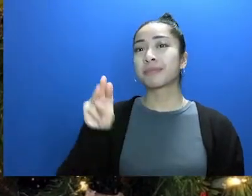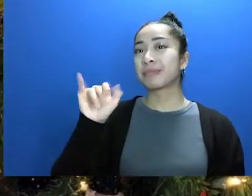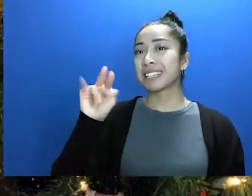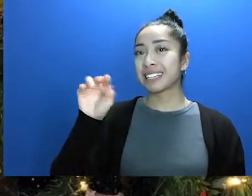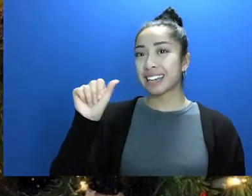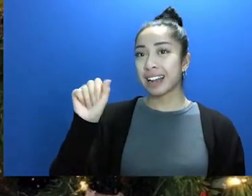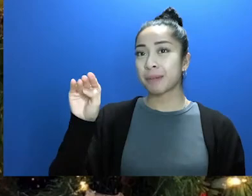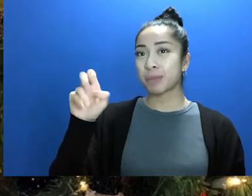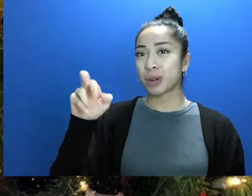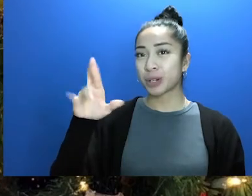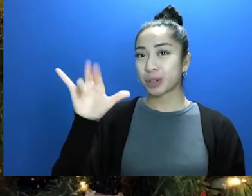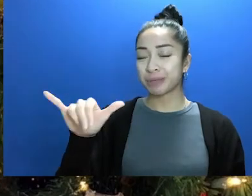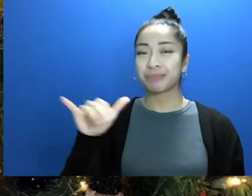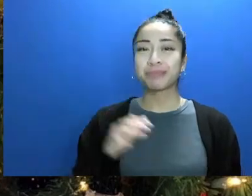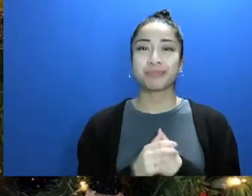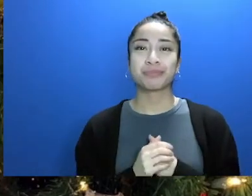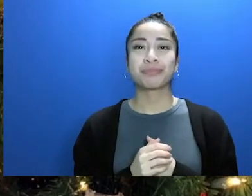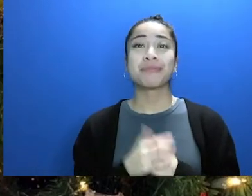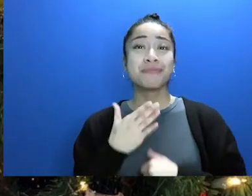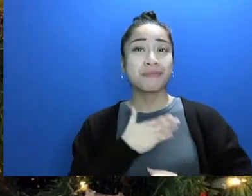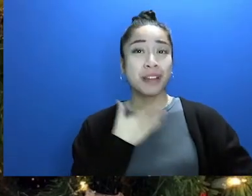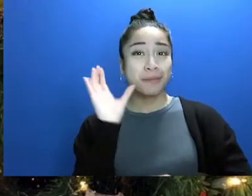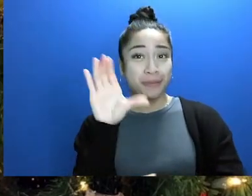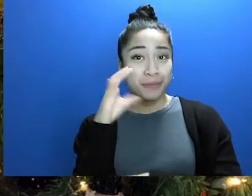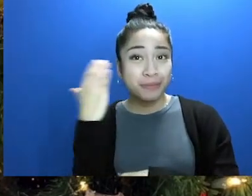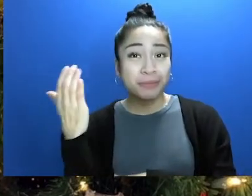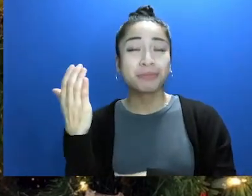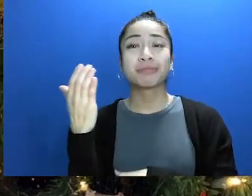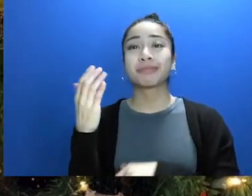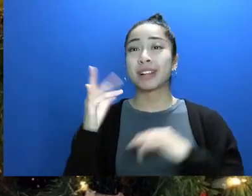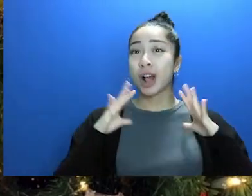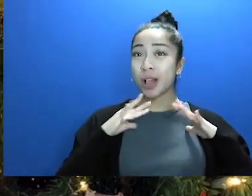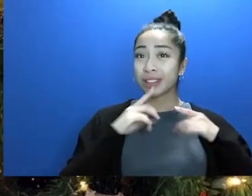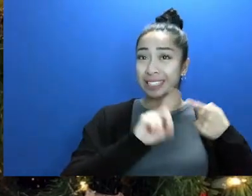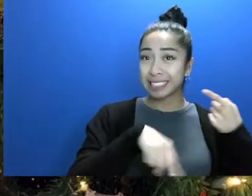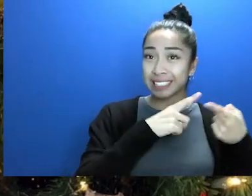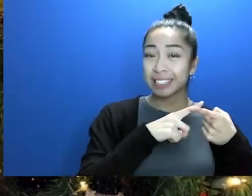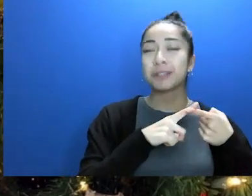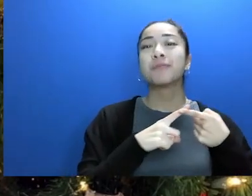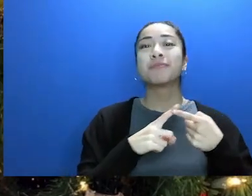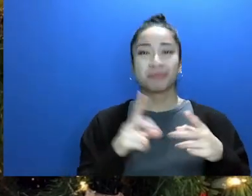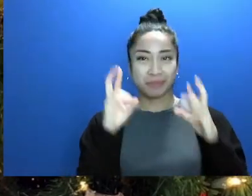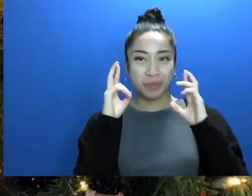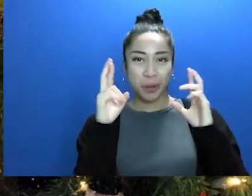to wish you all an incredible holiday season and i hope to see you real soon thank you